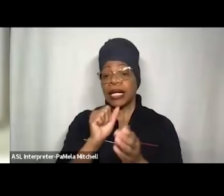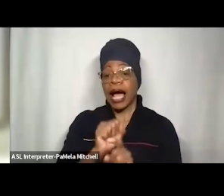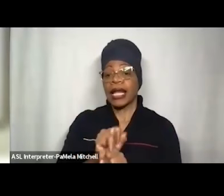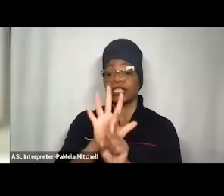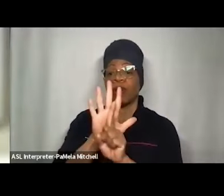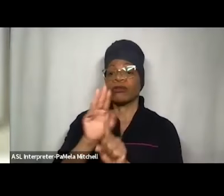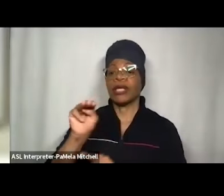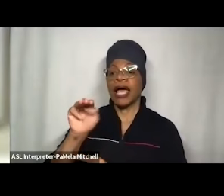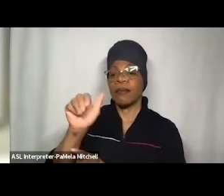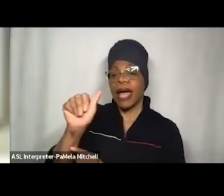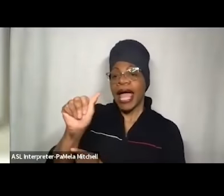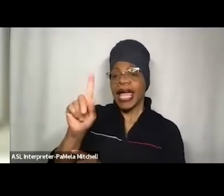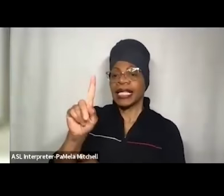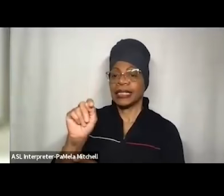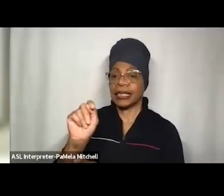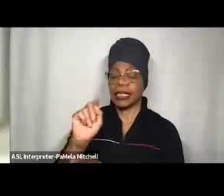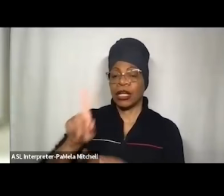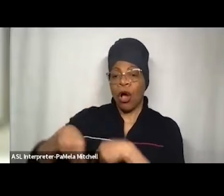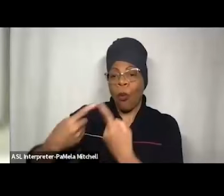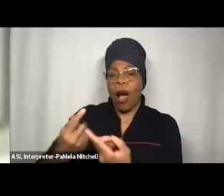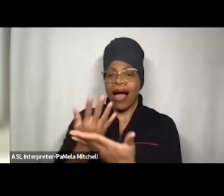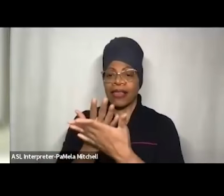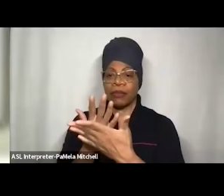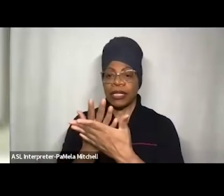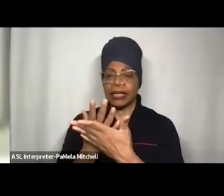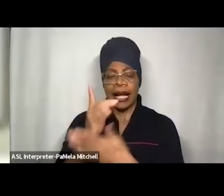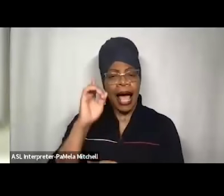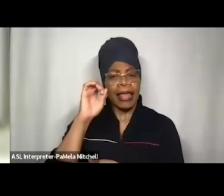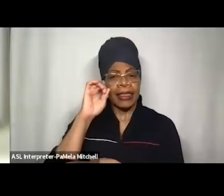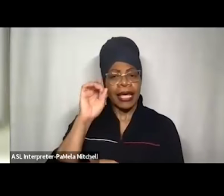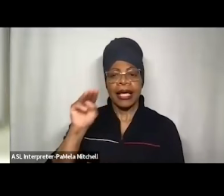I think MAT is probably used more often in Western Europe